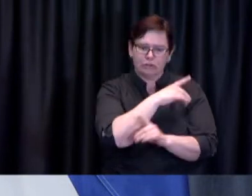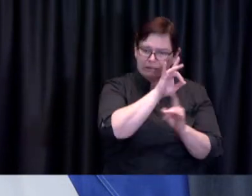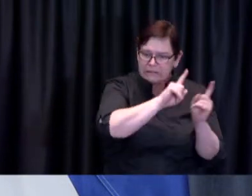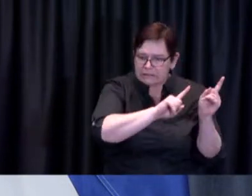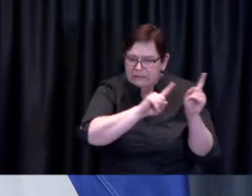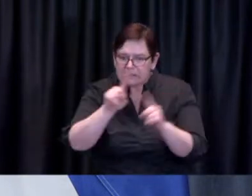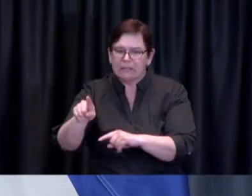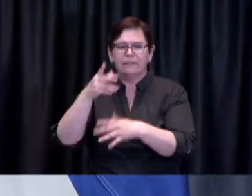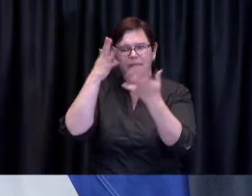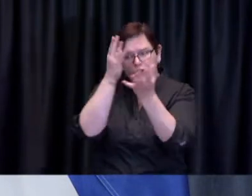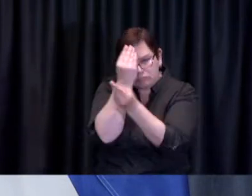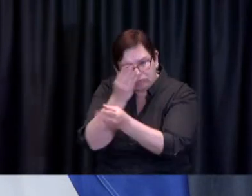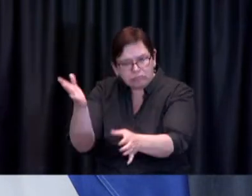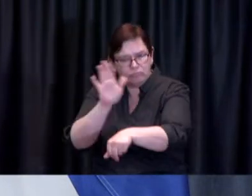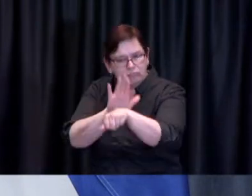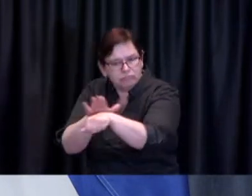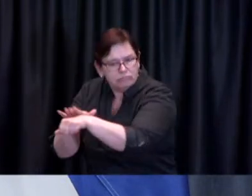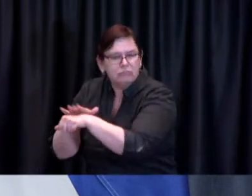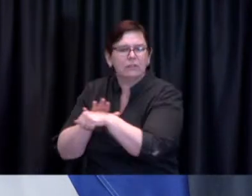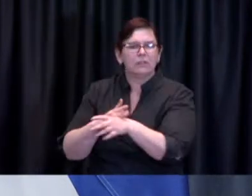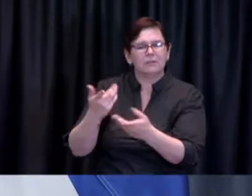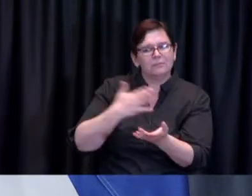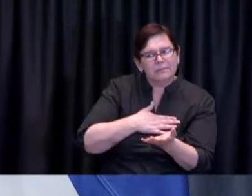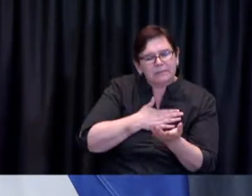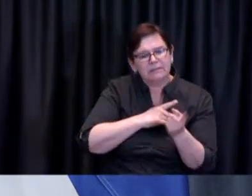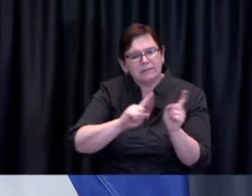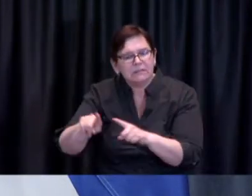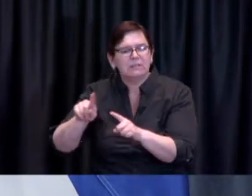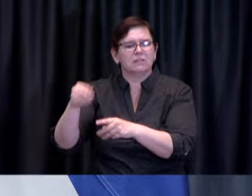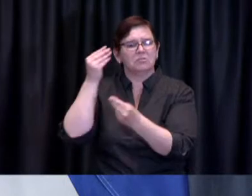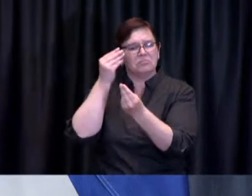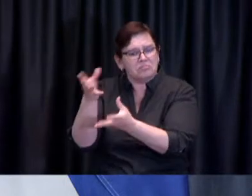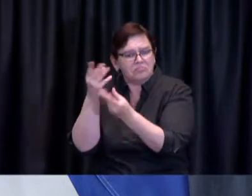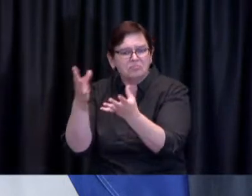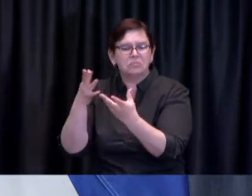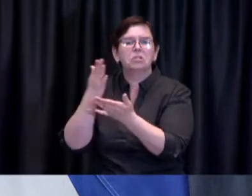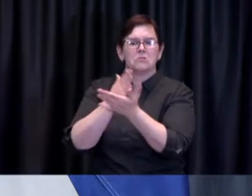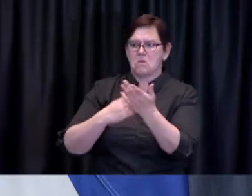try to clear that encampment some of them had agreed to accept indoor housing but there then